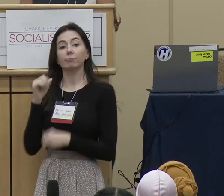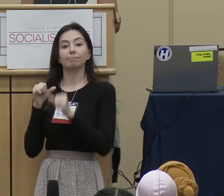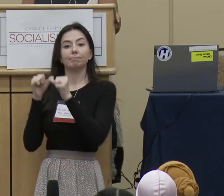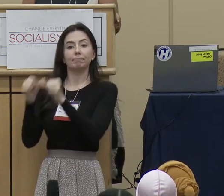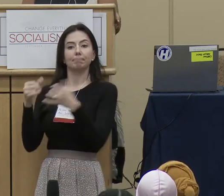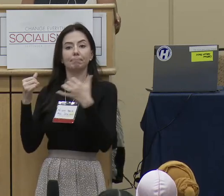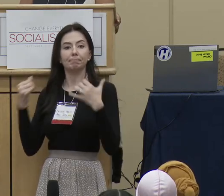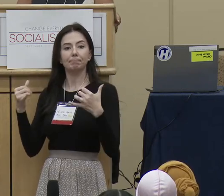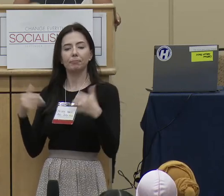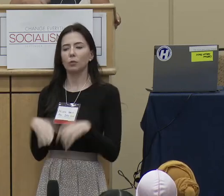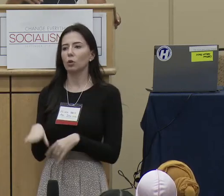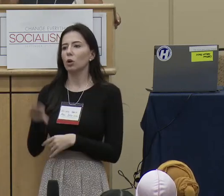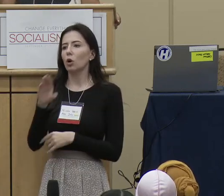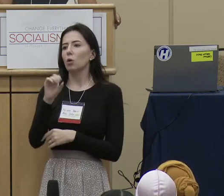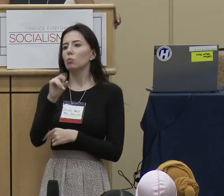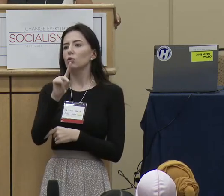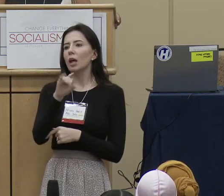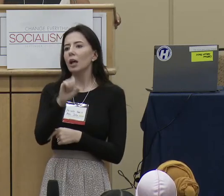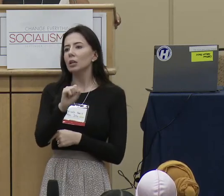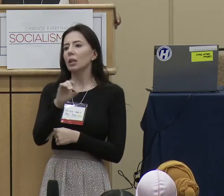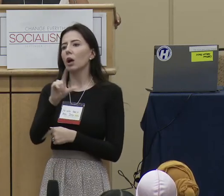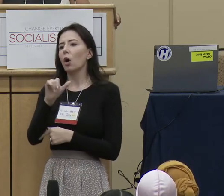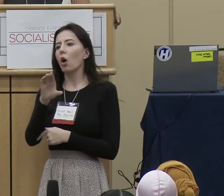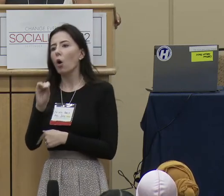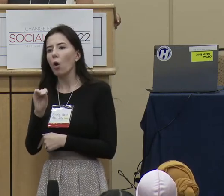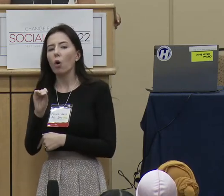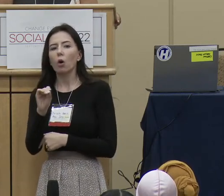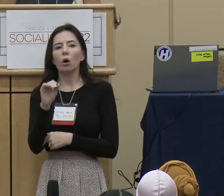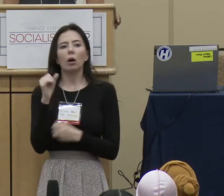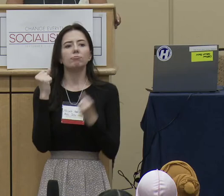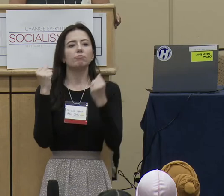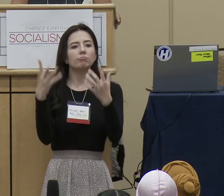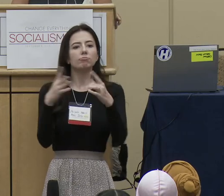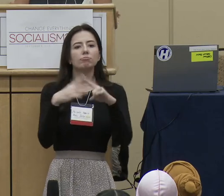feminists in 2019 and continue to this day. Groups like Laco